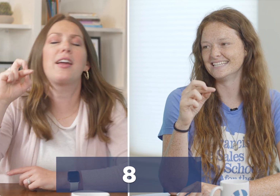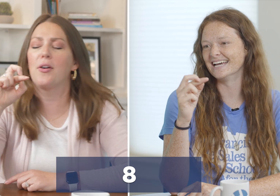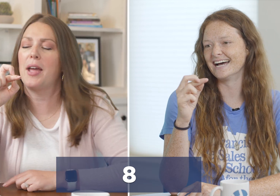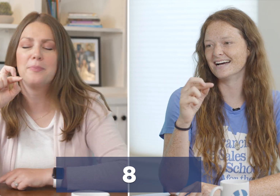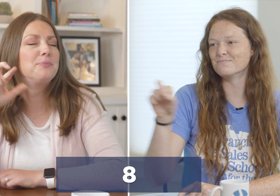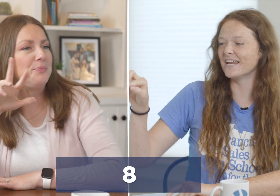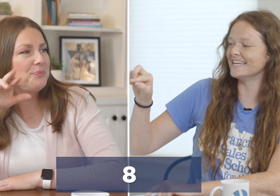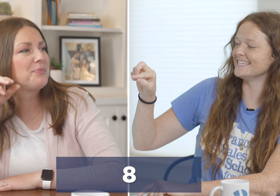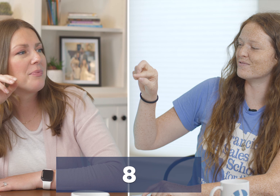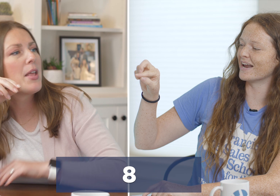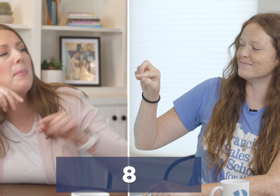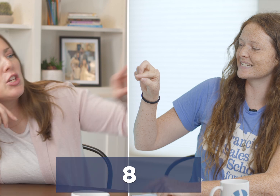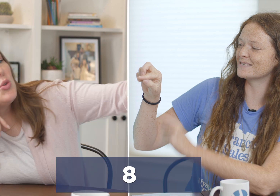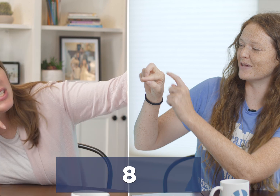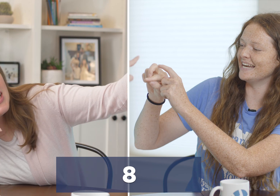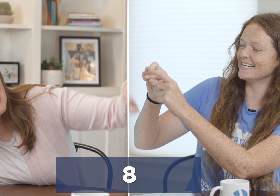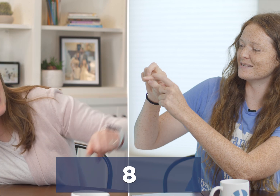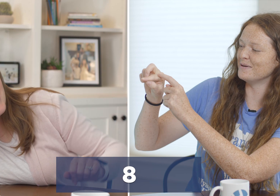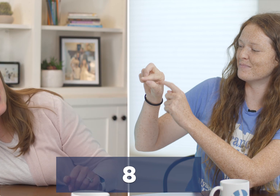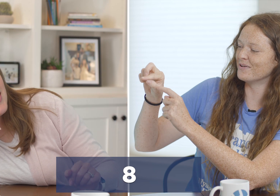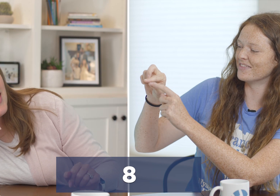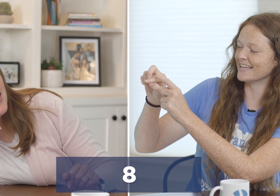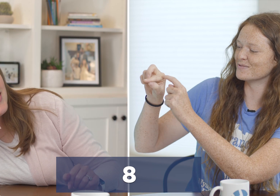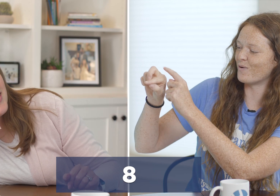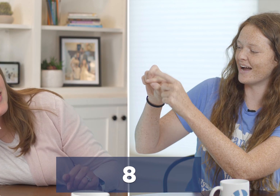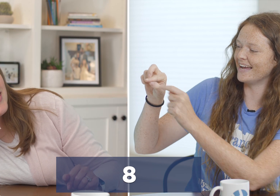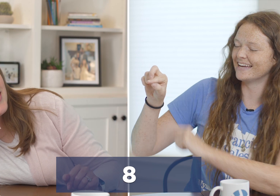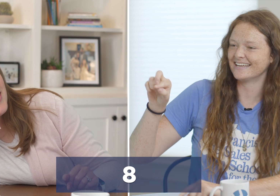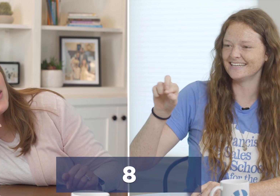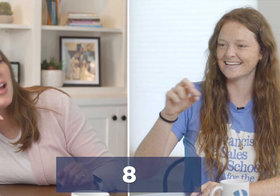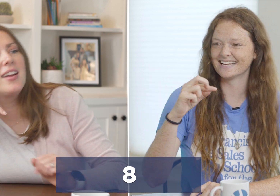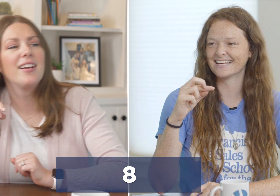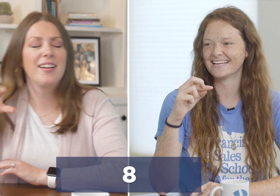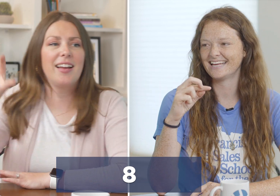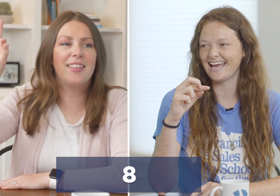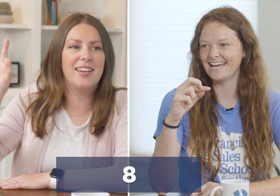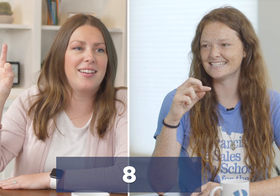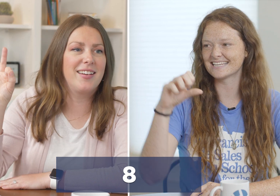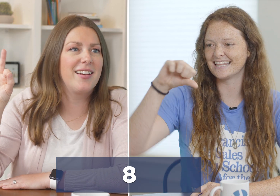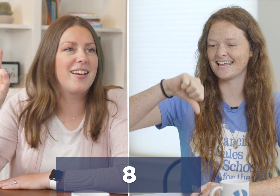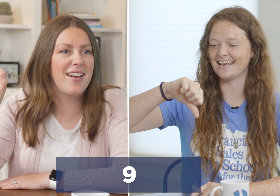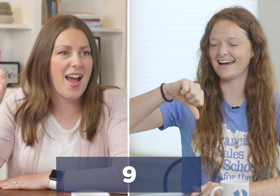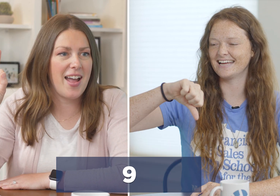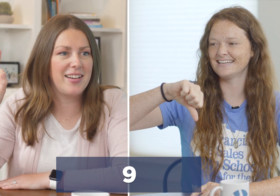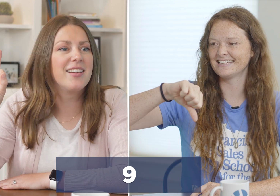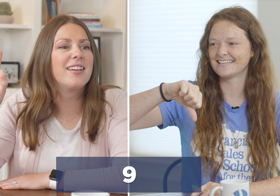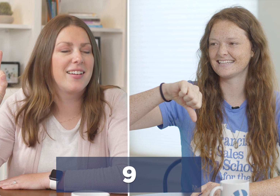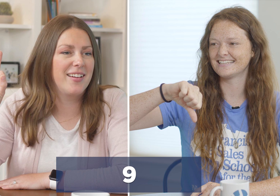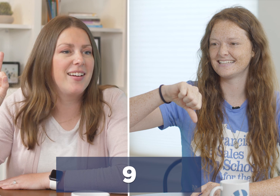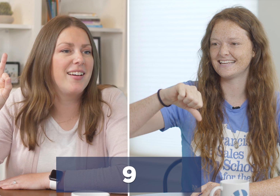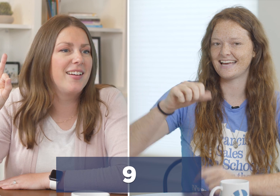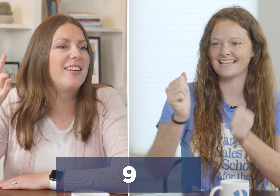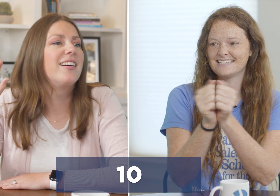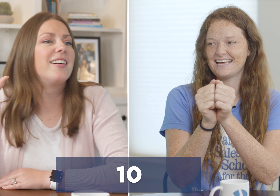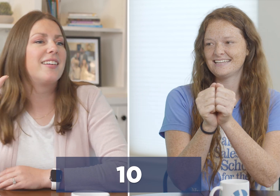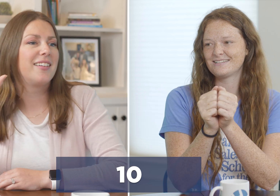Yeah but it's when I'm but usually I explain it to people that's why. Okay. Eight and then nine and then ten.